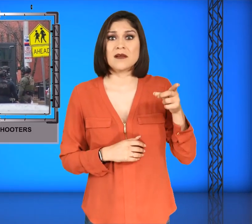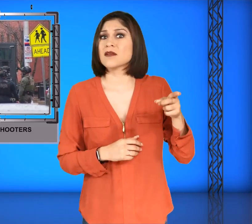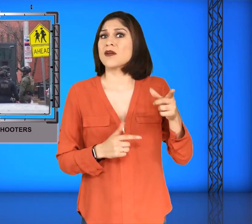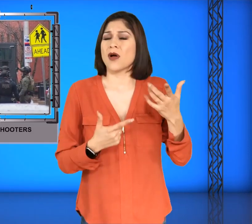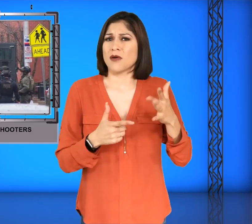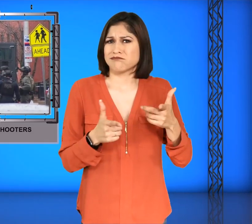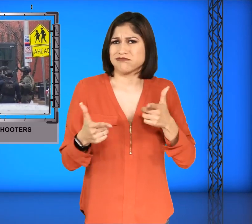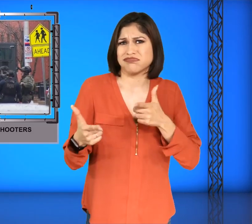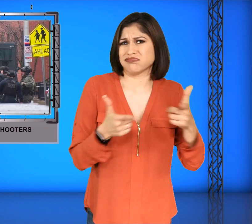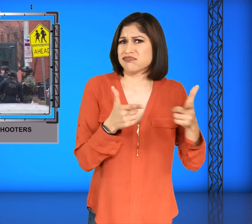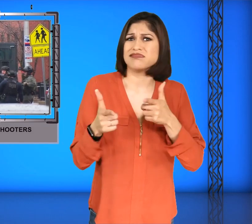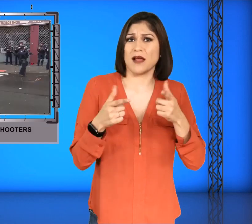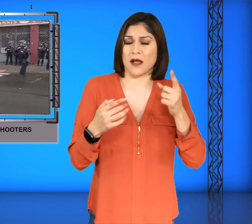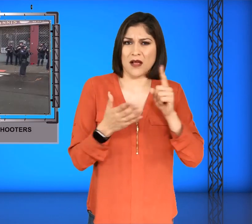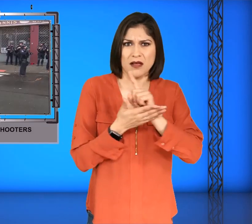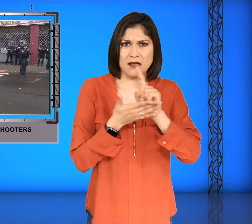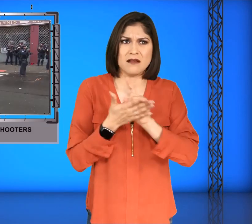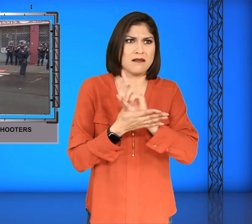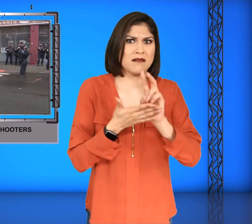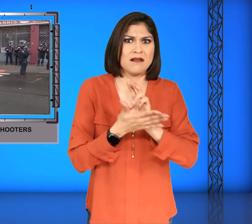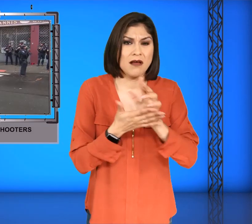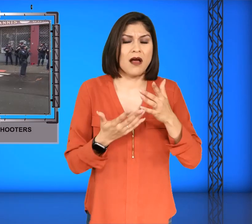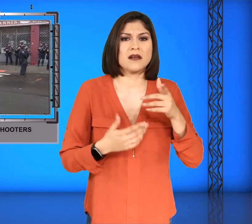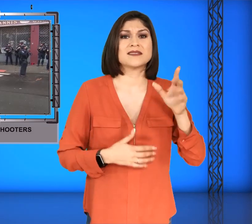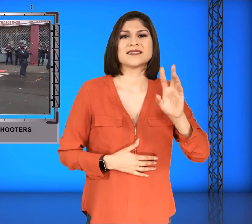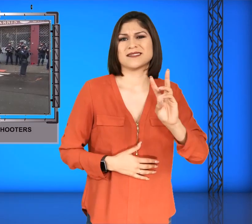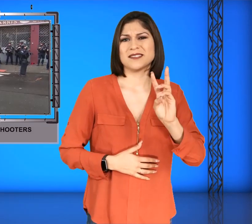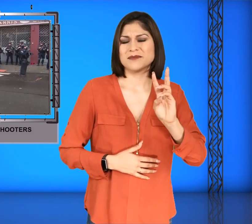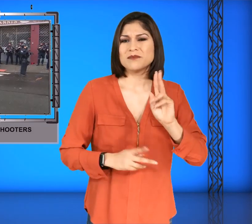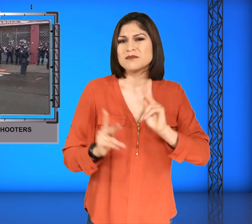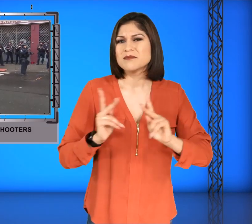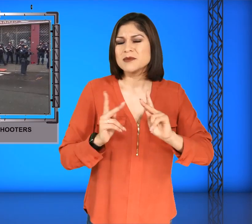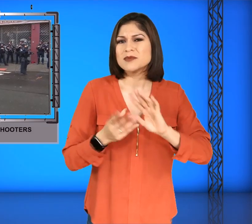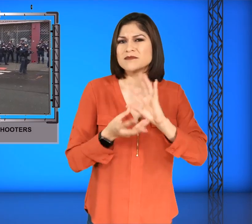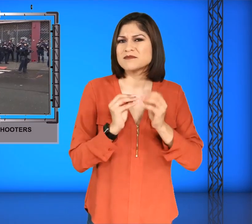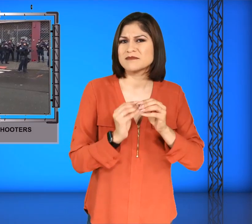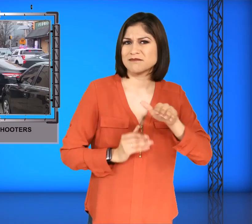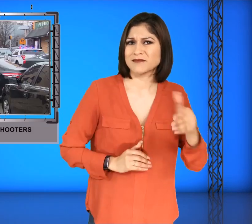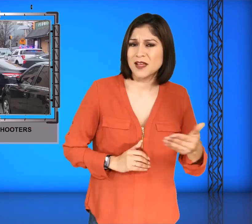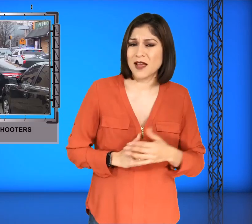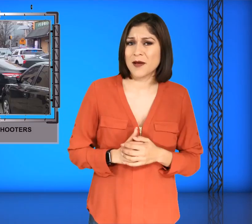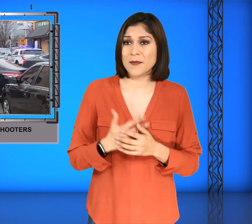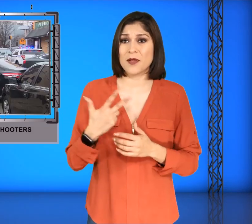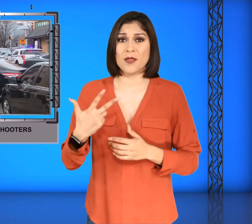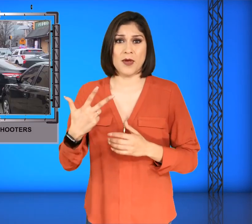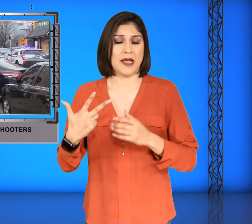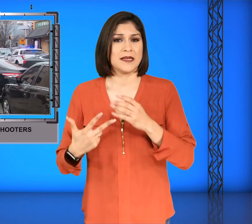The hourslong standoff between armed suspects and law-enforcement left six people dead including,